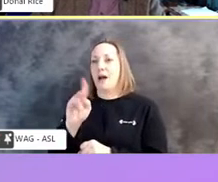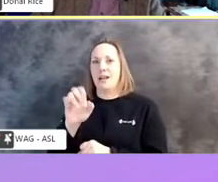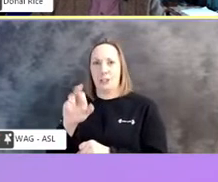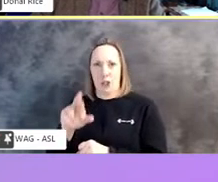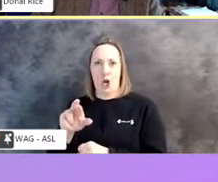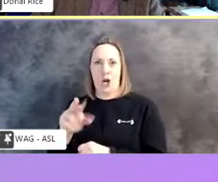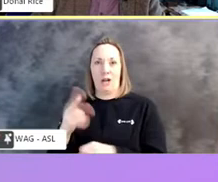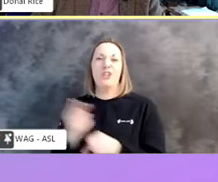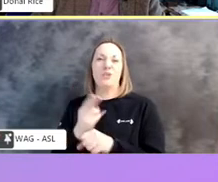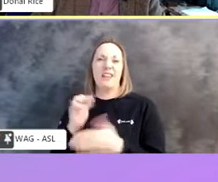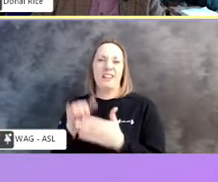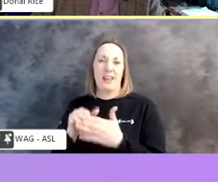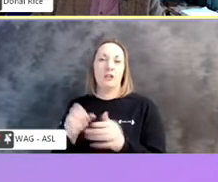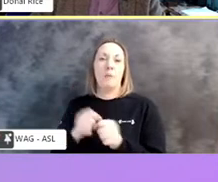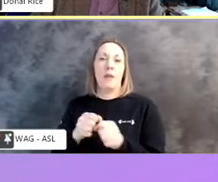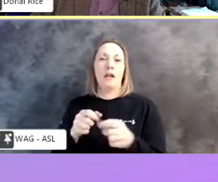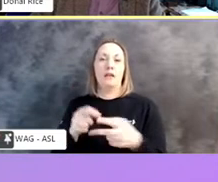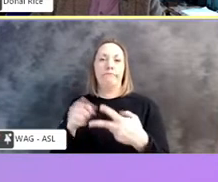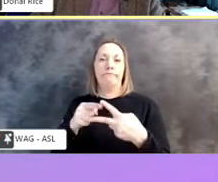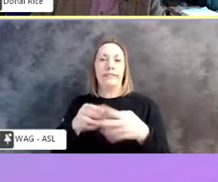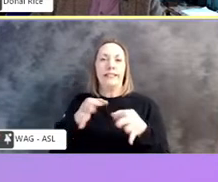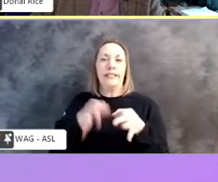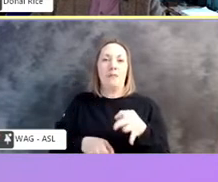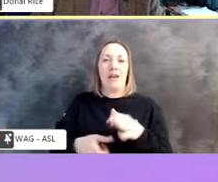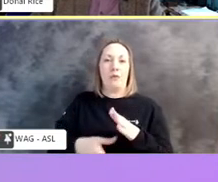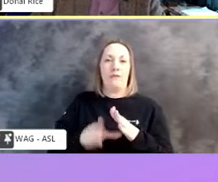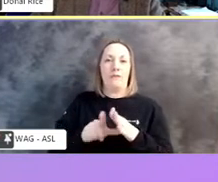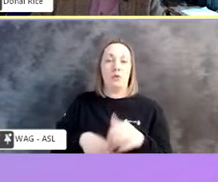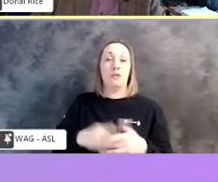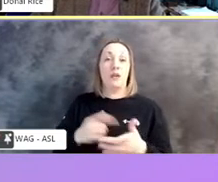monitored and would say he unmonitored. I monitored 1/4 of 1,000,000 pages of those last